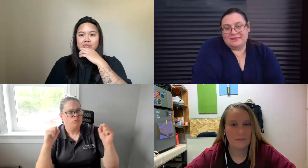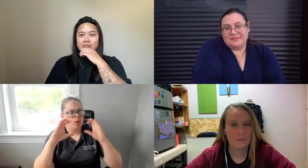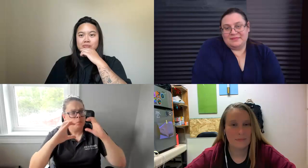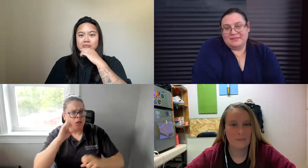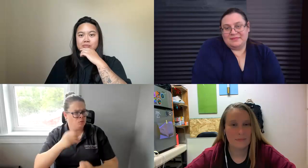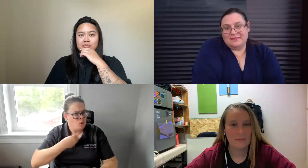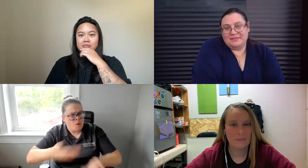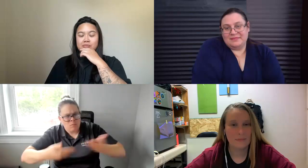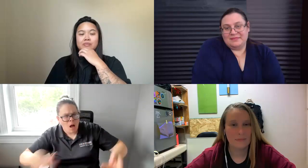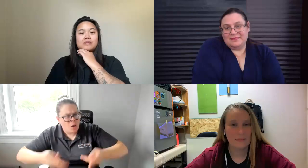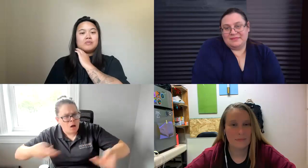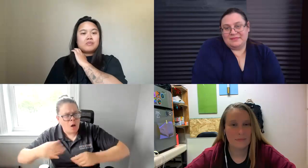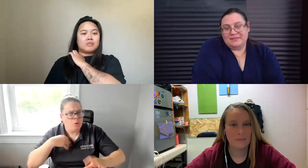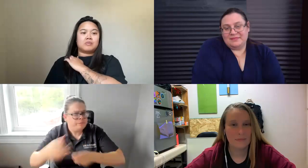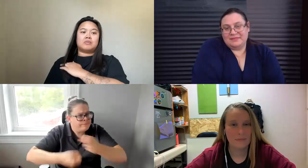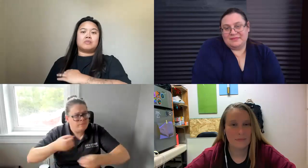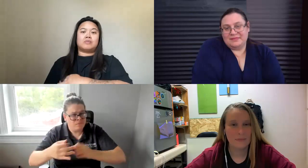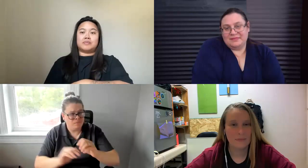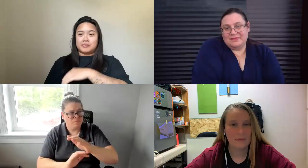the potential to do on this job.